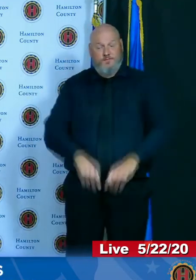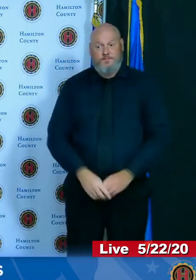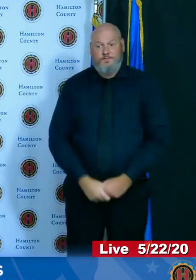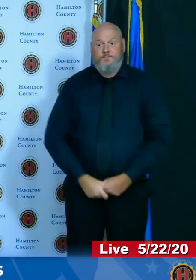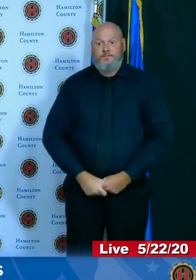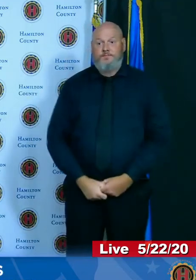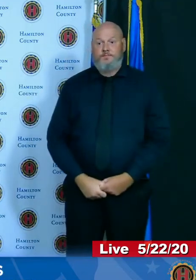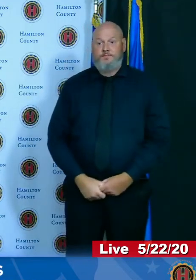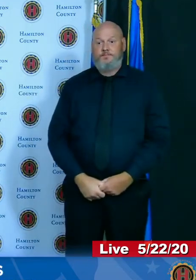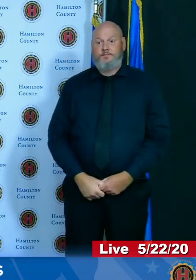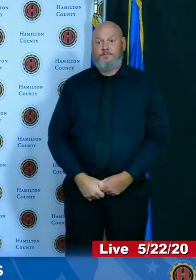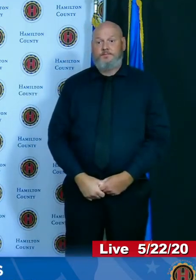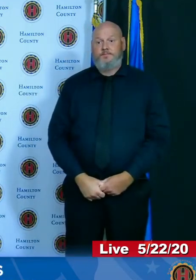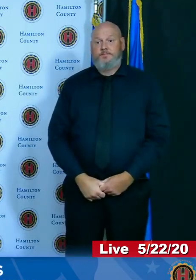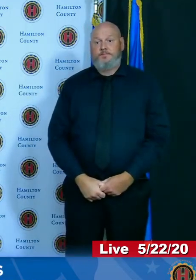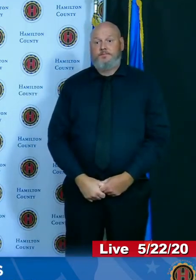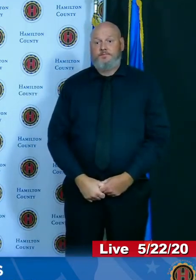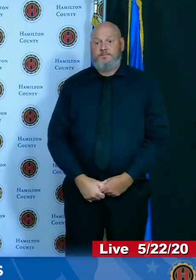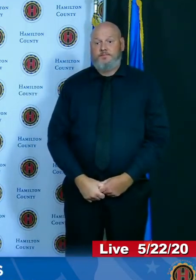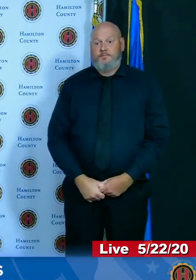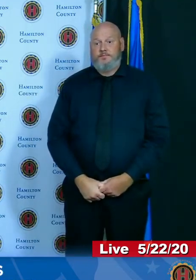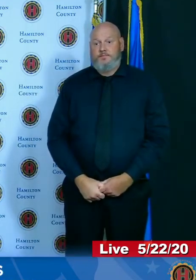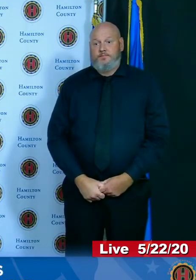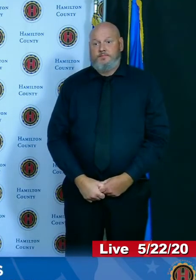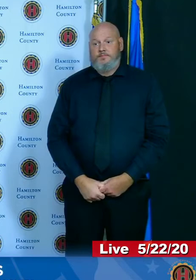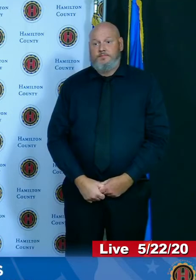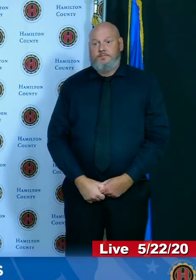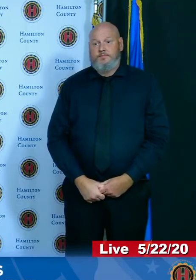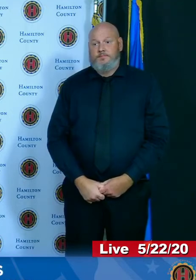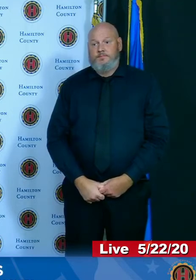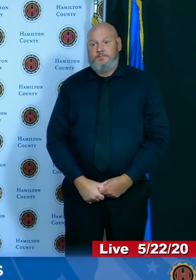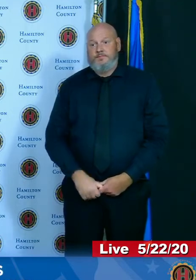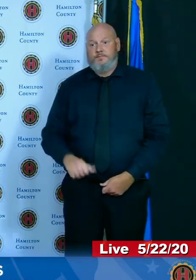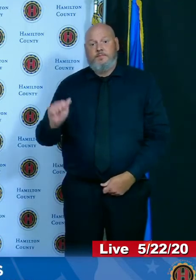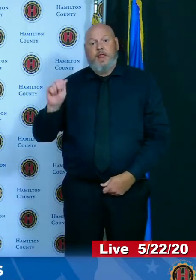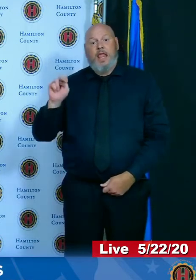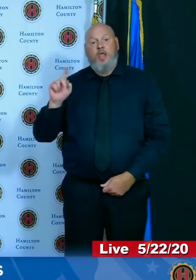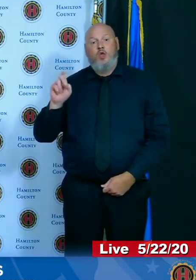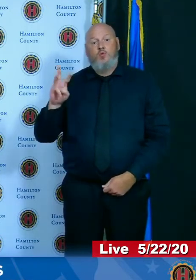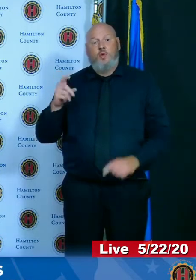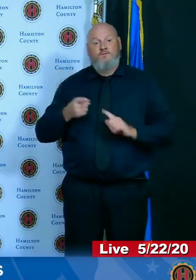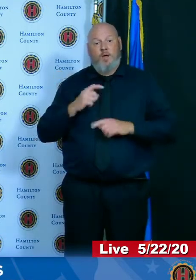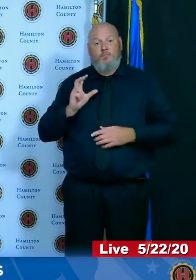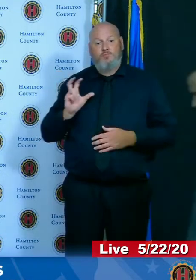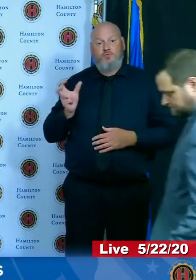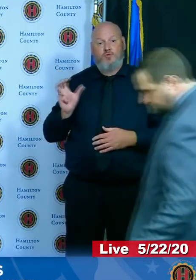looks like Andrew Setters from Channel 5 has a question for you Greg